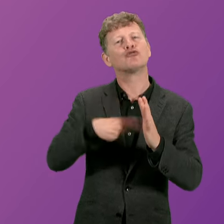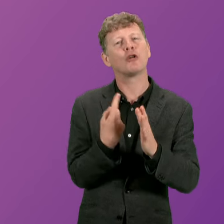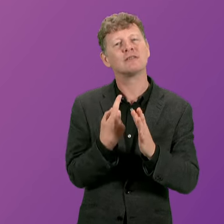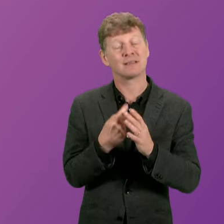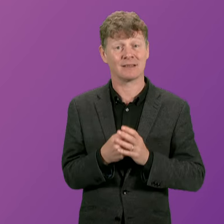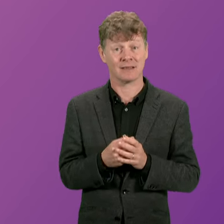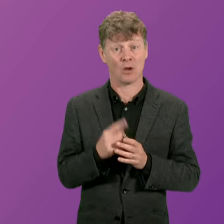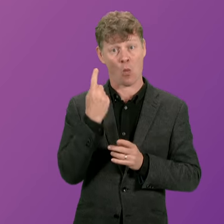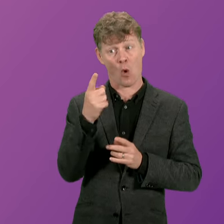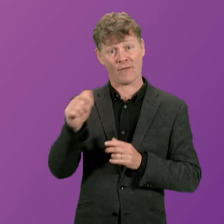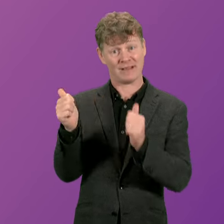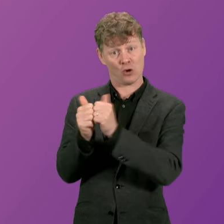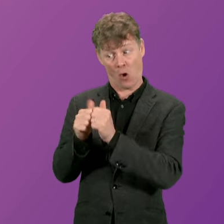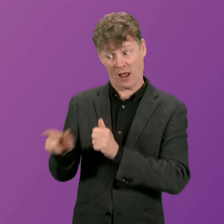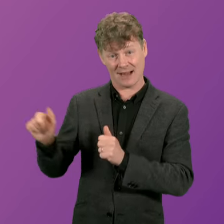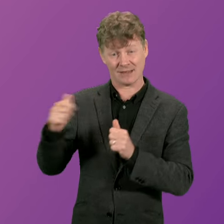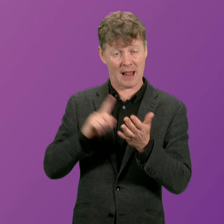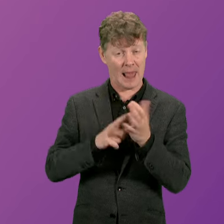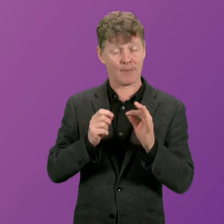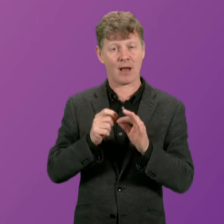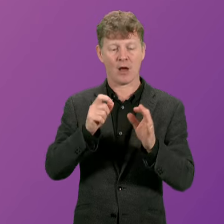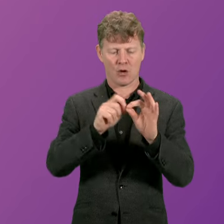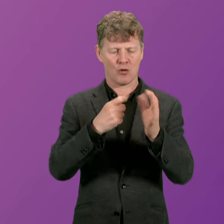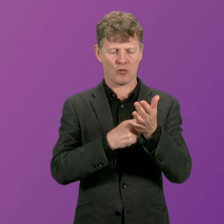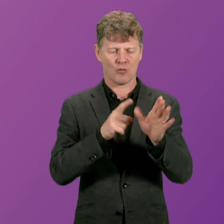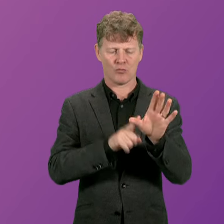one of Mr Sarwar’s colleagues in the House of Commons, recused himself from